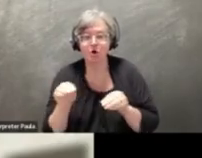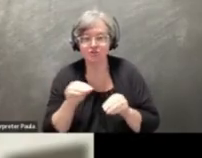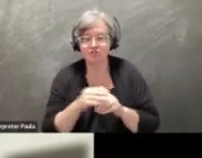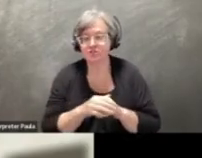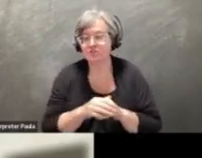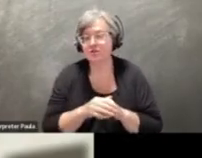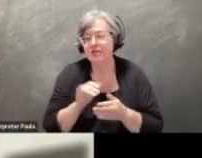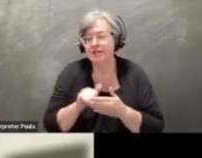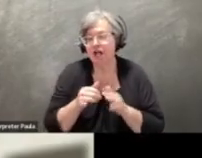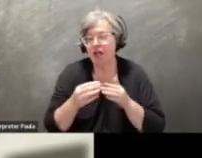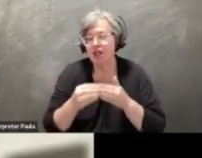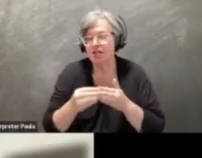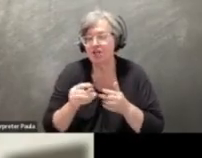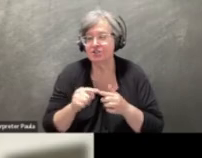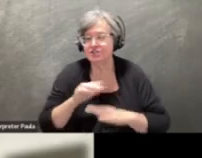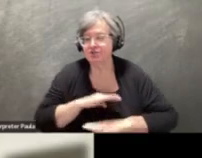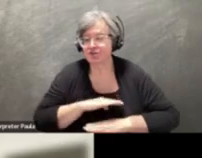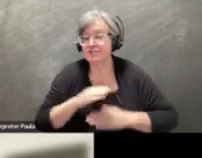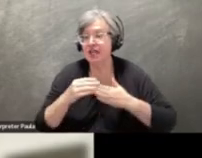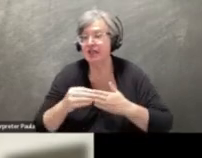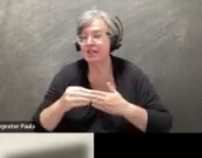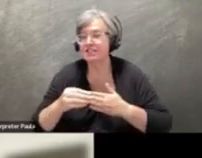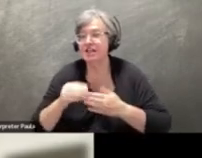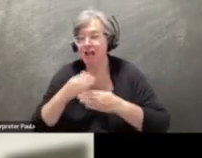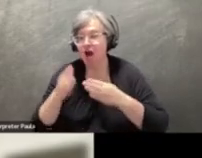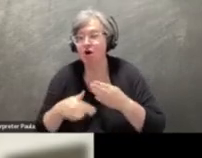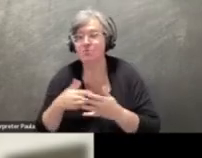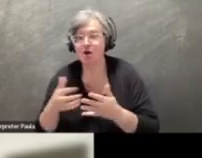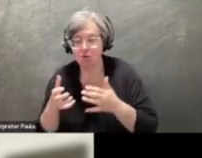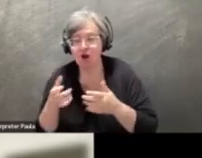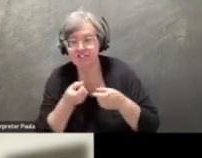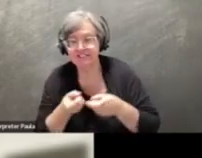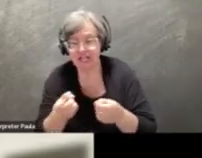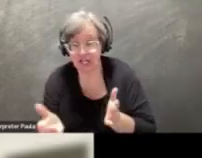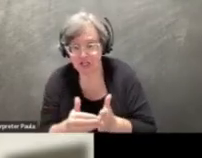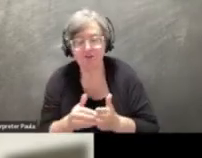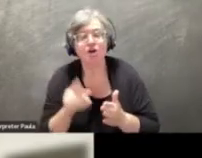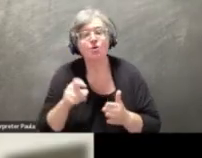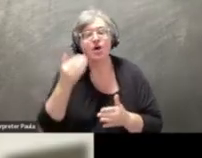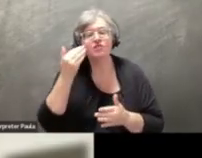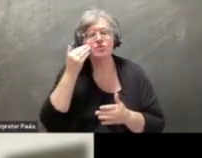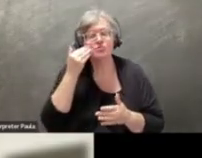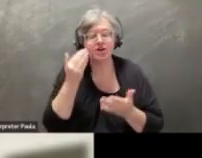lead to the satisfaction? Does it lead to the outcome that I want? And so we really need to be mindful of how are we